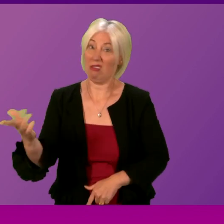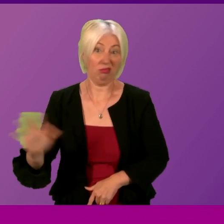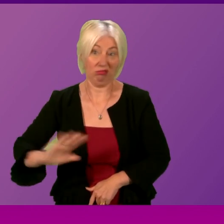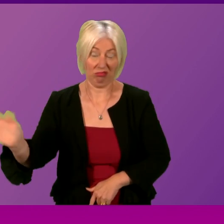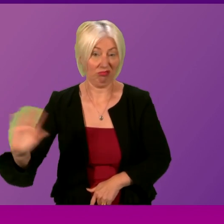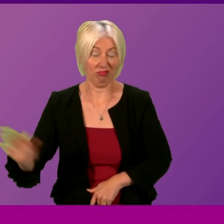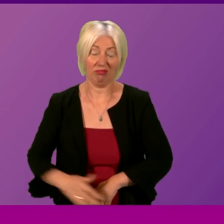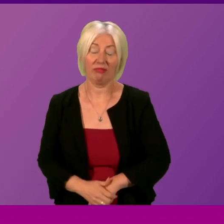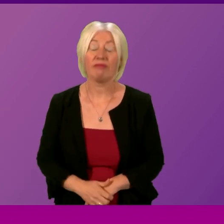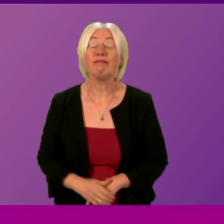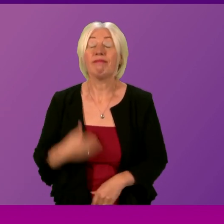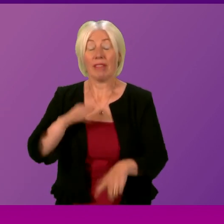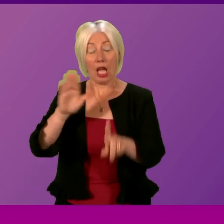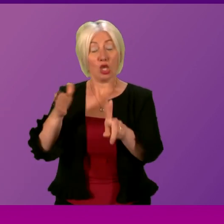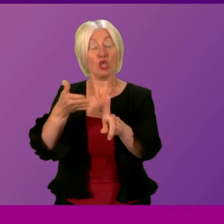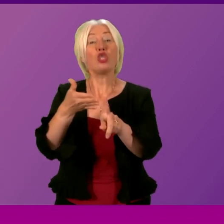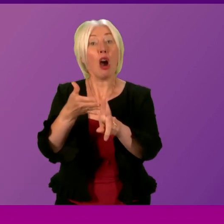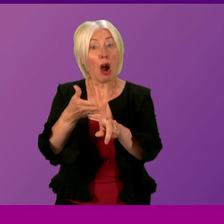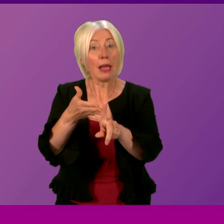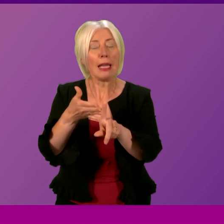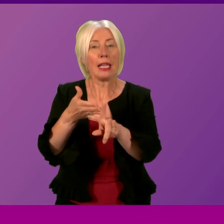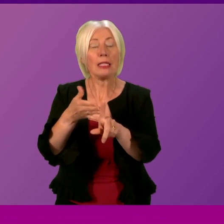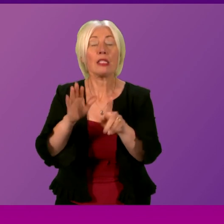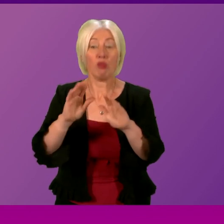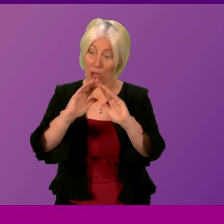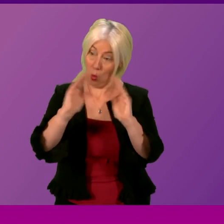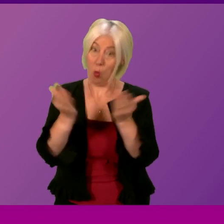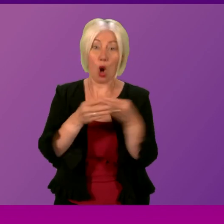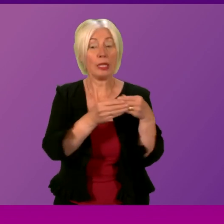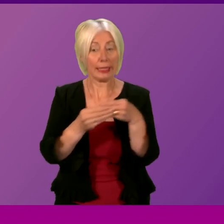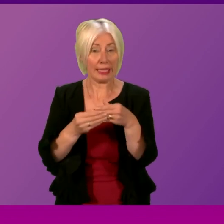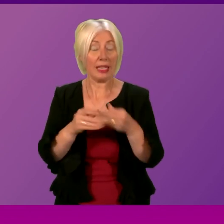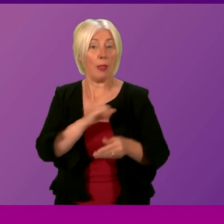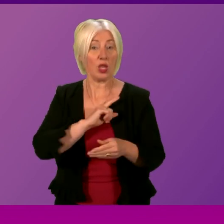Our targets are world leading. That is why the First Minister is in New